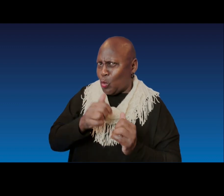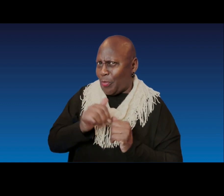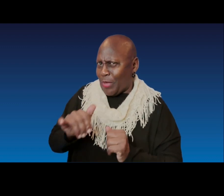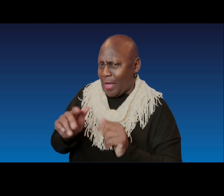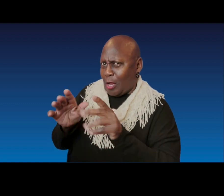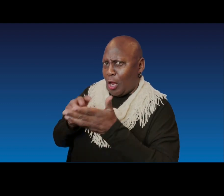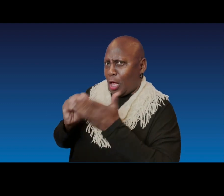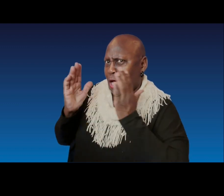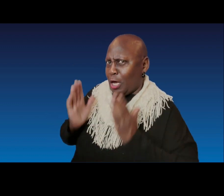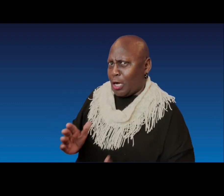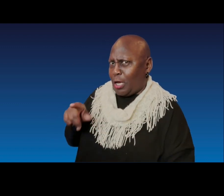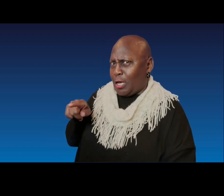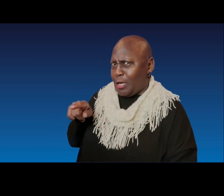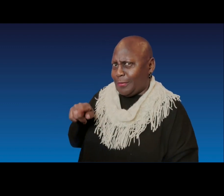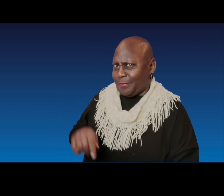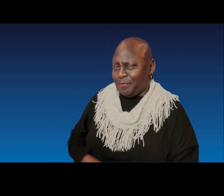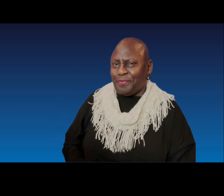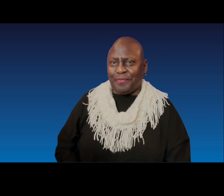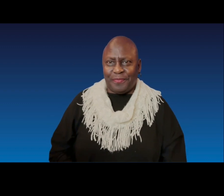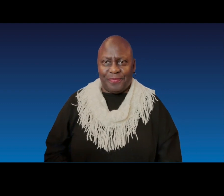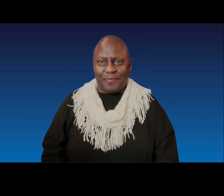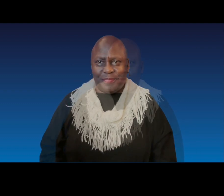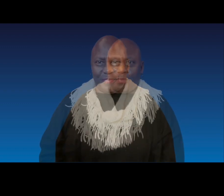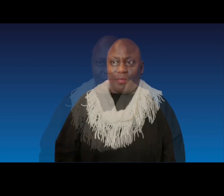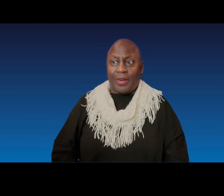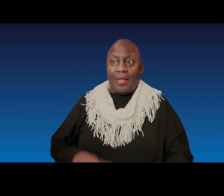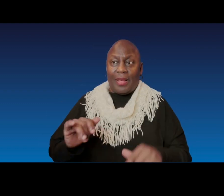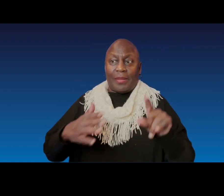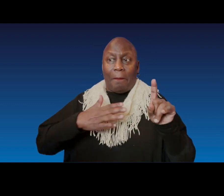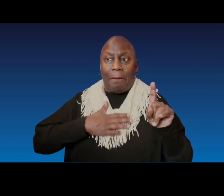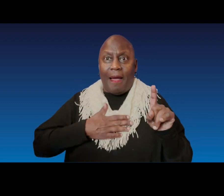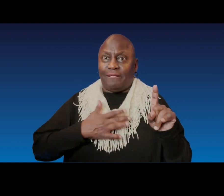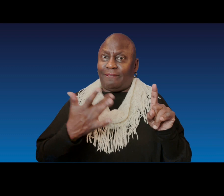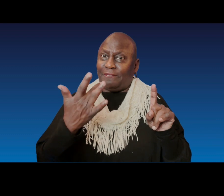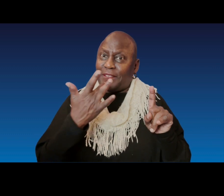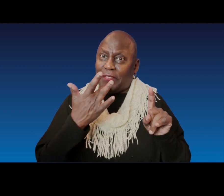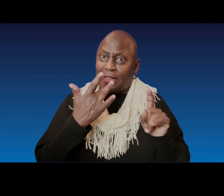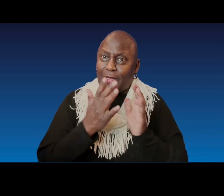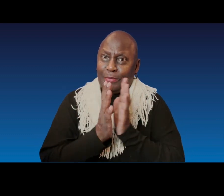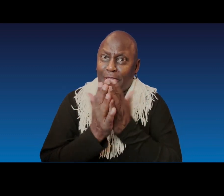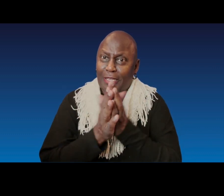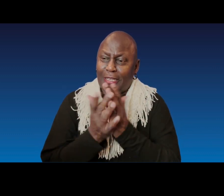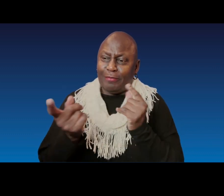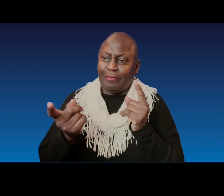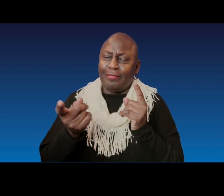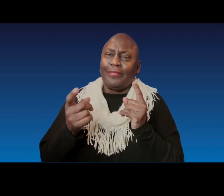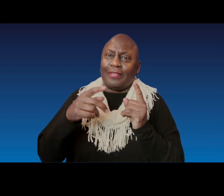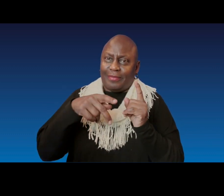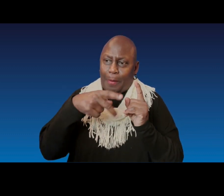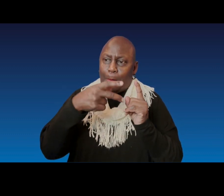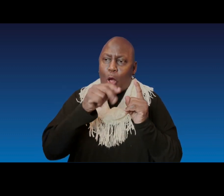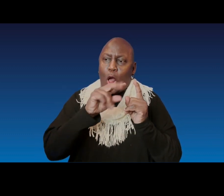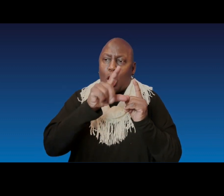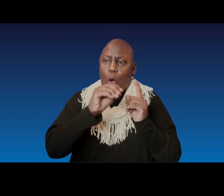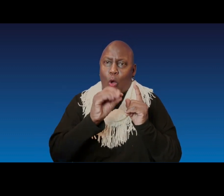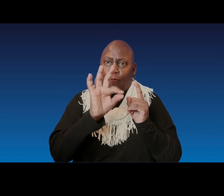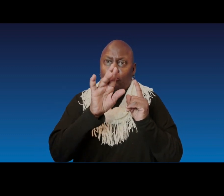It can also be workshops, conferences, and different settings. But critical pedagogy is about what you do with the learners.